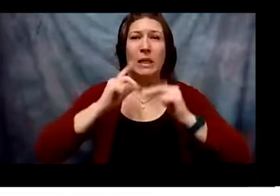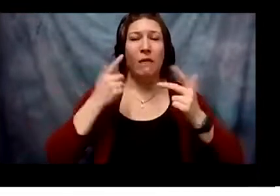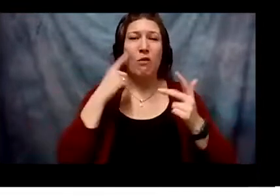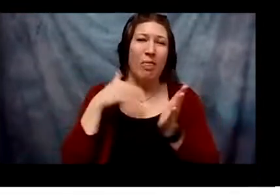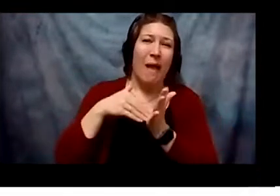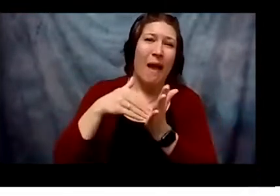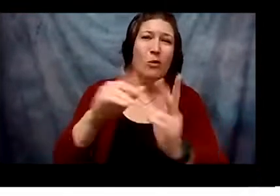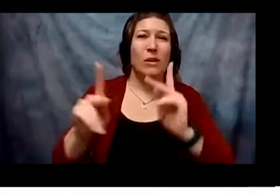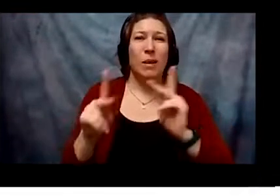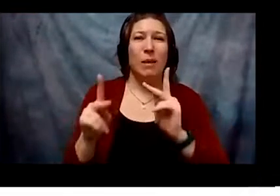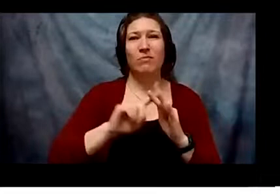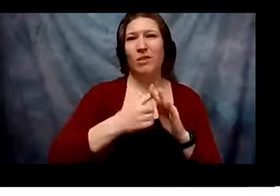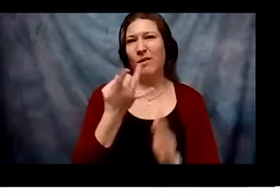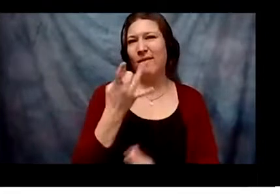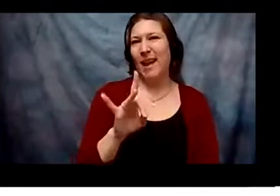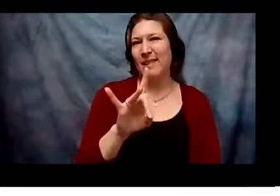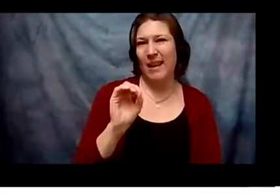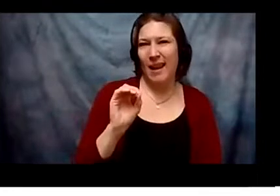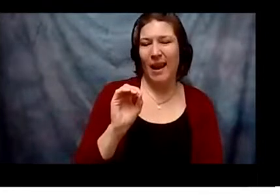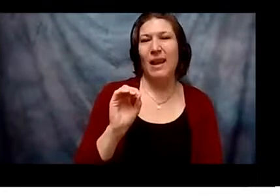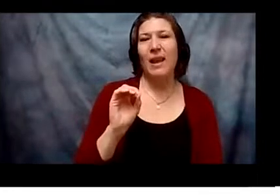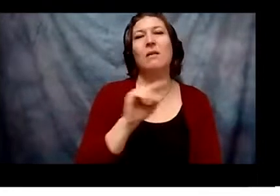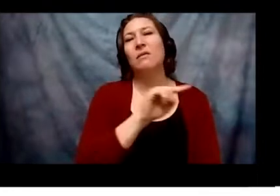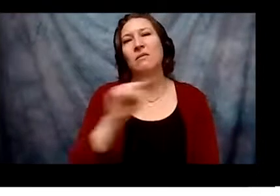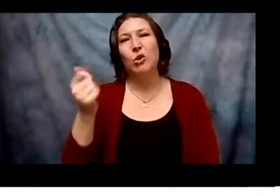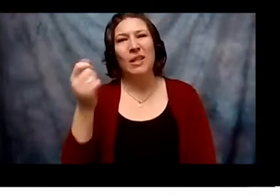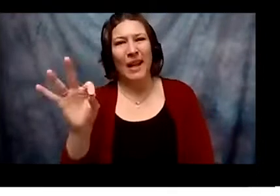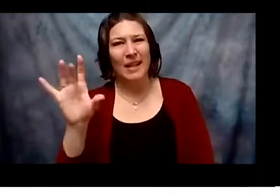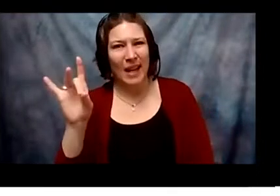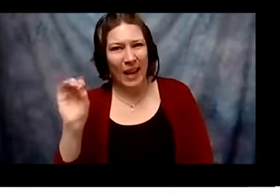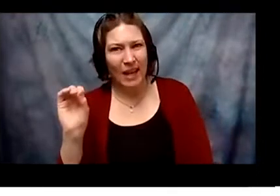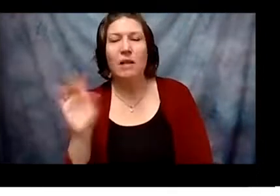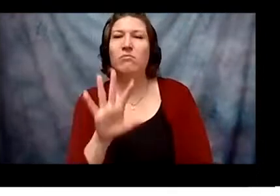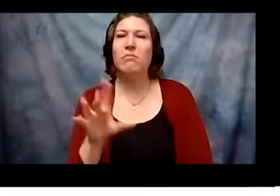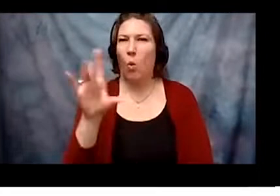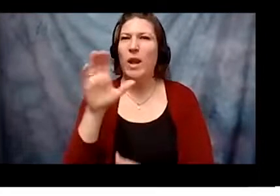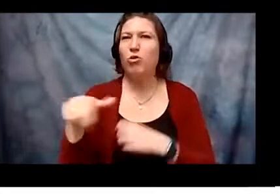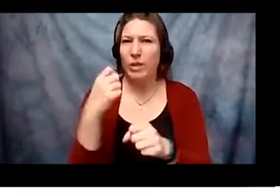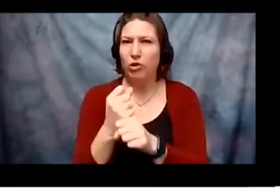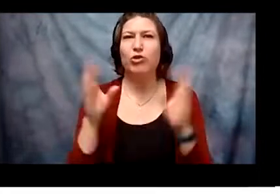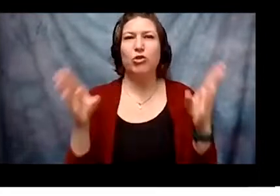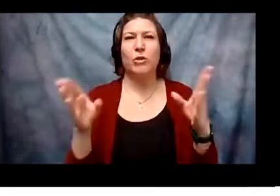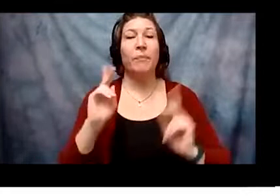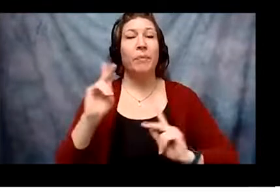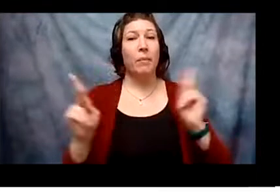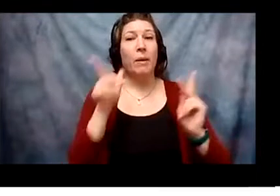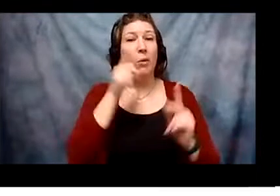1880s until the 1980s, or for a 100 years. People entered as children and often died